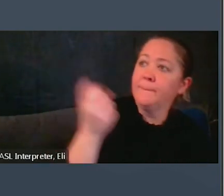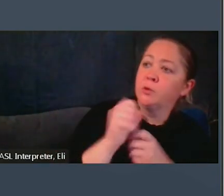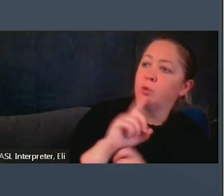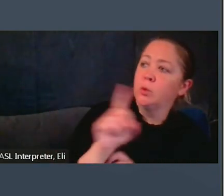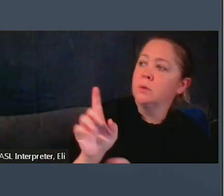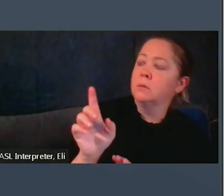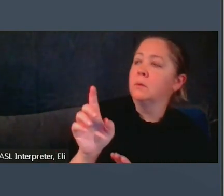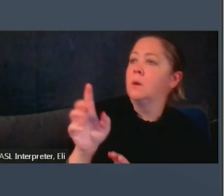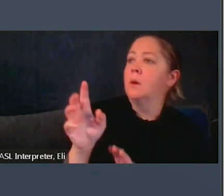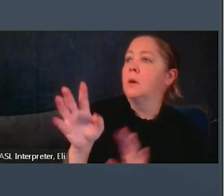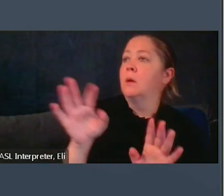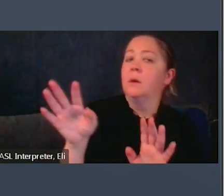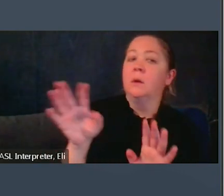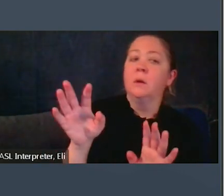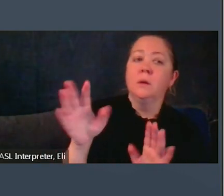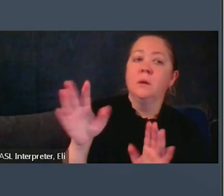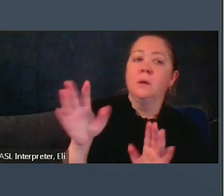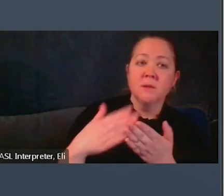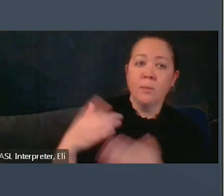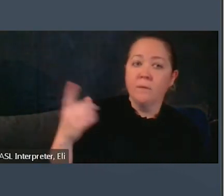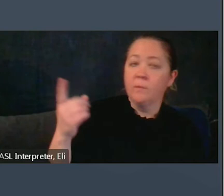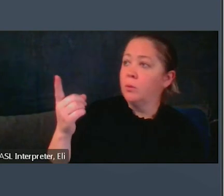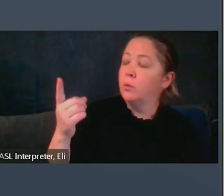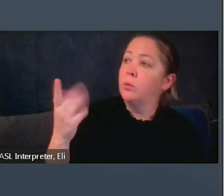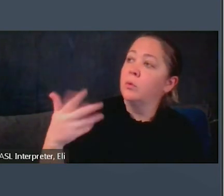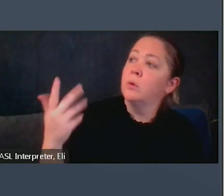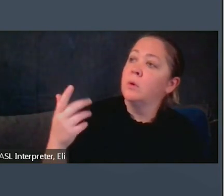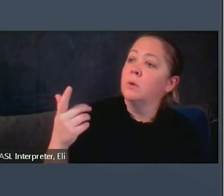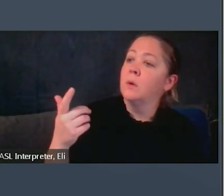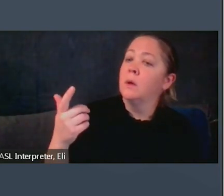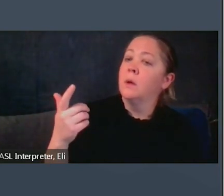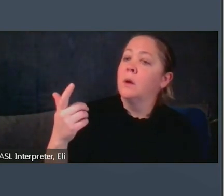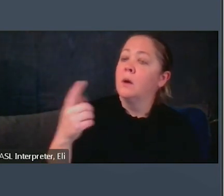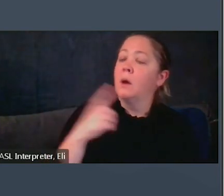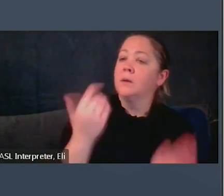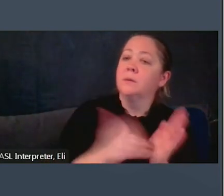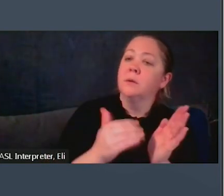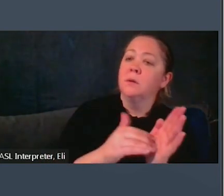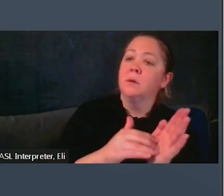some of you are echoing the sentiments of previous speakers, which we're noting too,